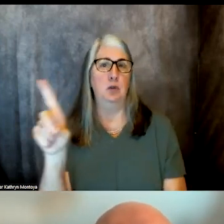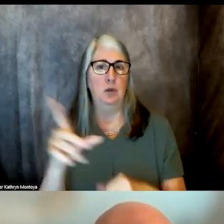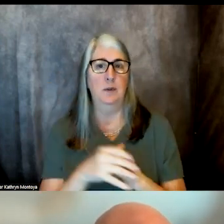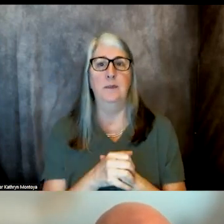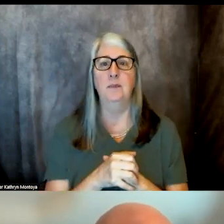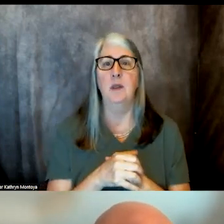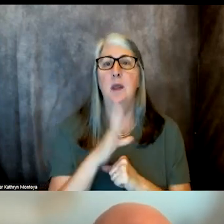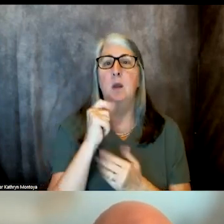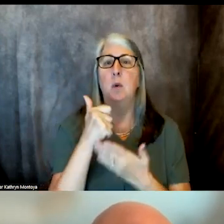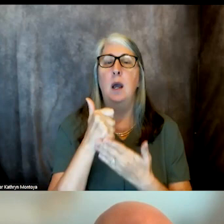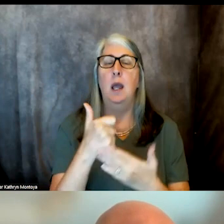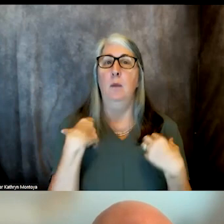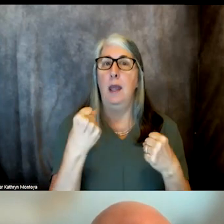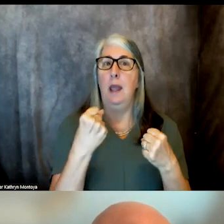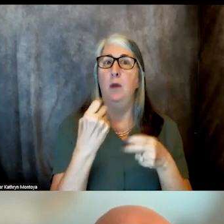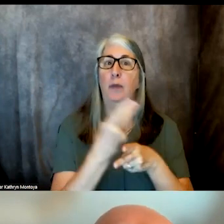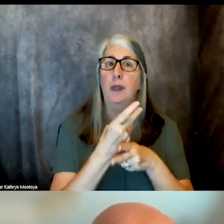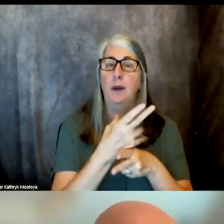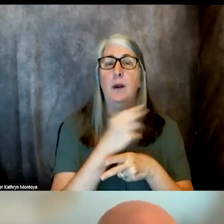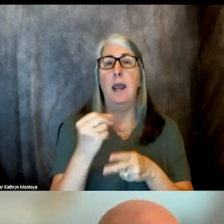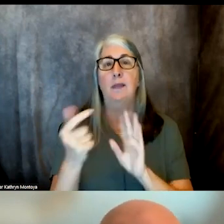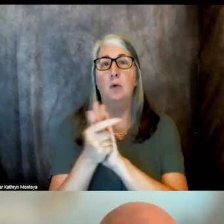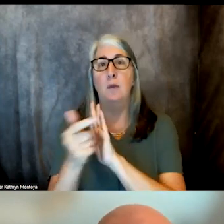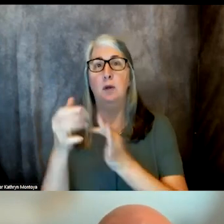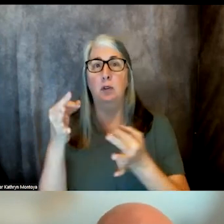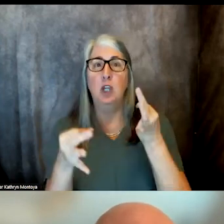HEALTHCARE AND CRIMINAL JUSTICE SYSTEM. I LIKE TO CALL IT THE